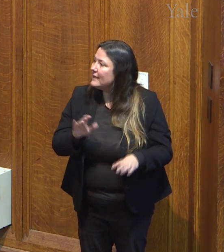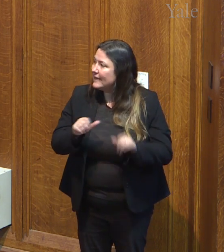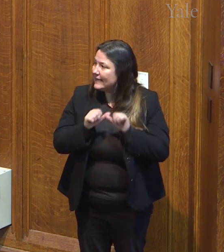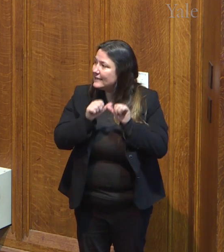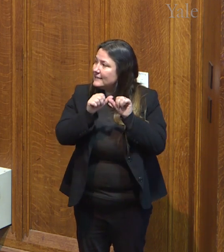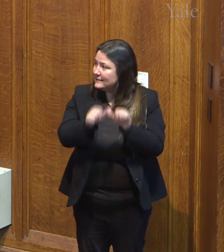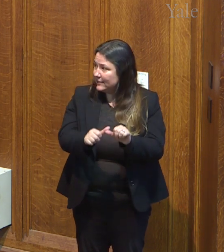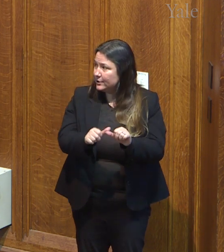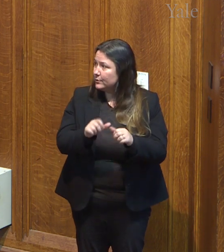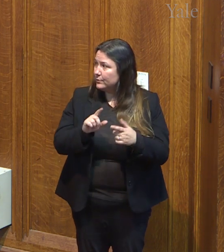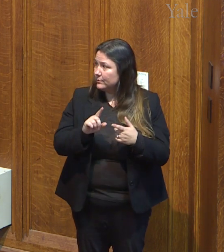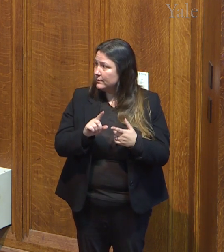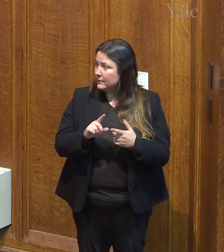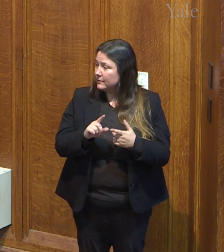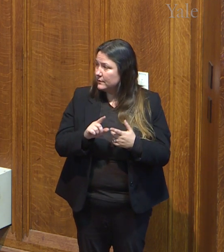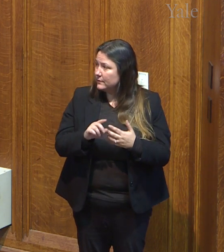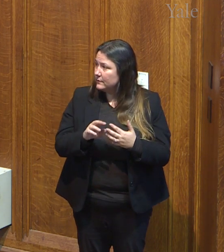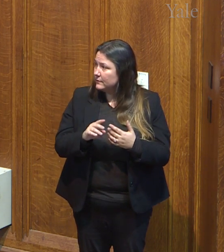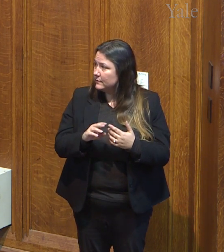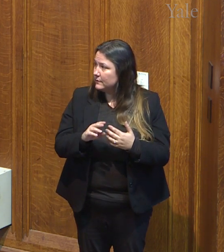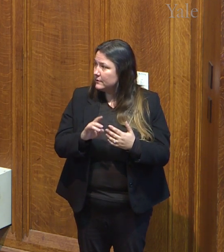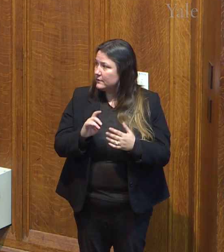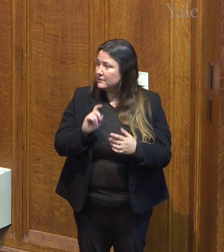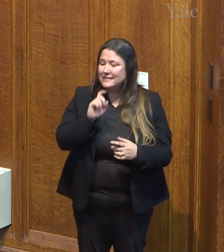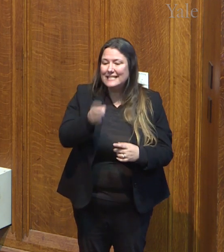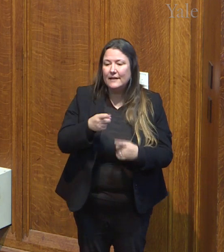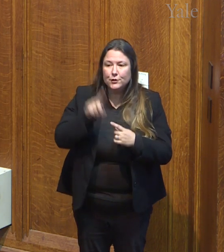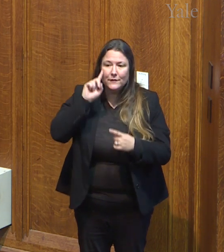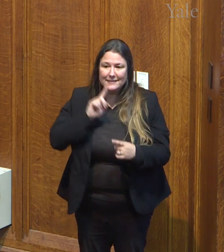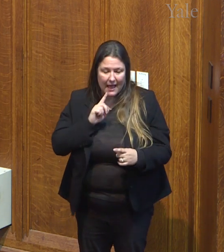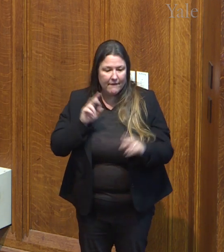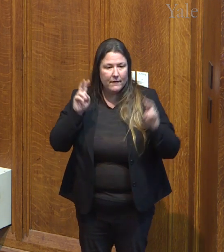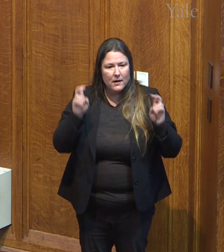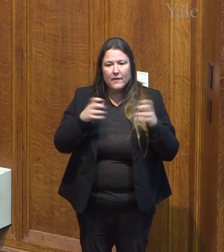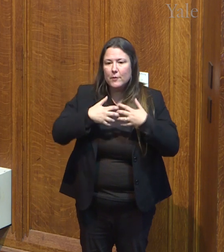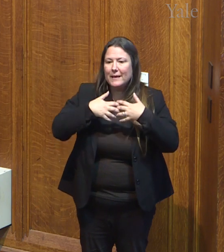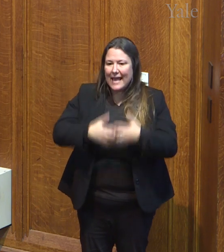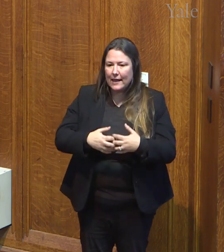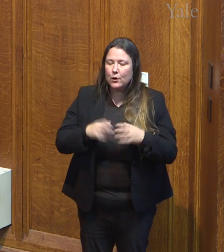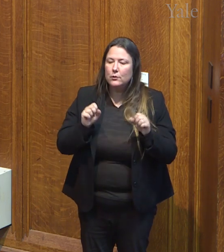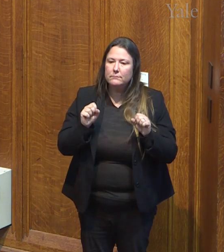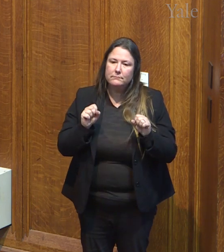to his own day was to give to the Deaf and I quote the mechanical faculty of speech